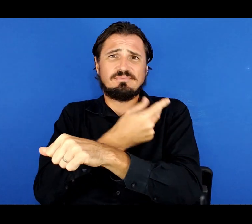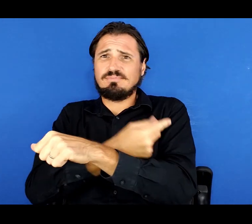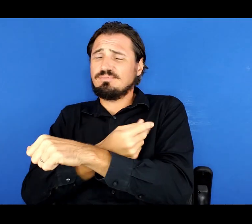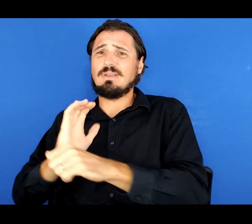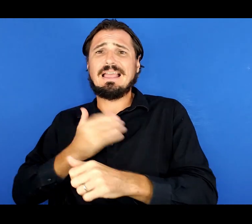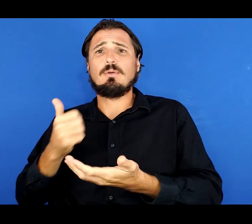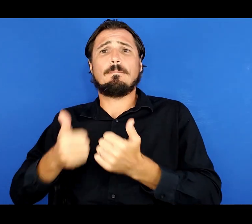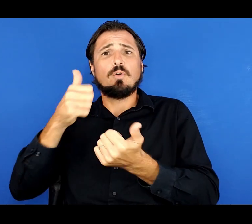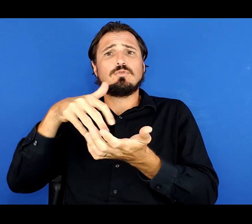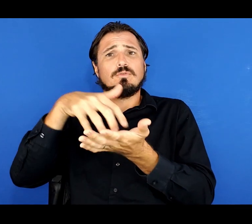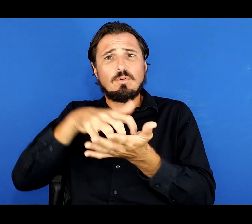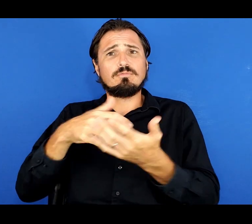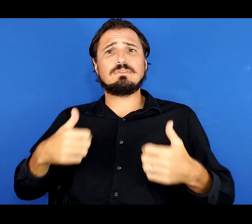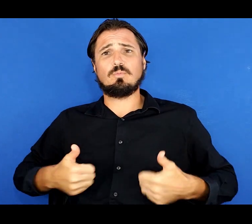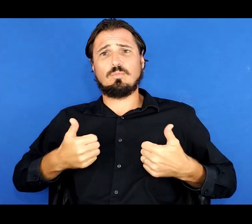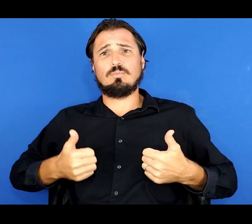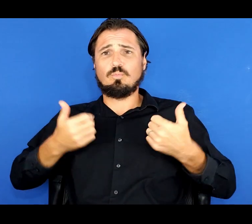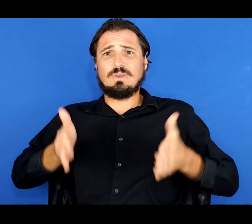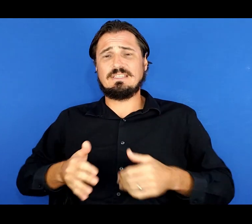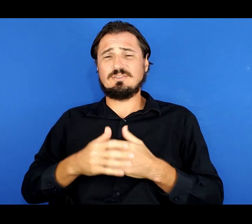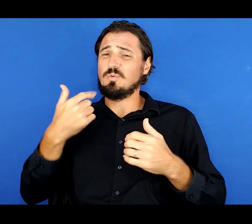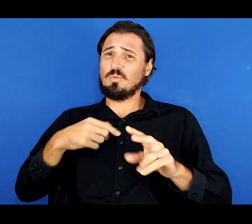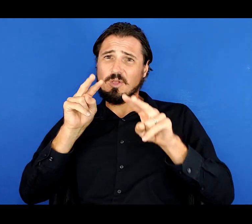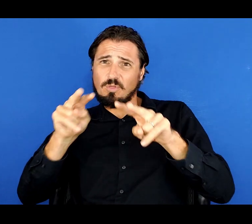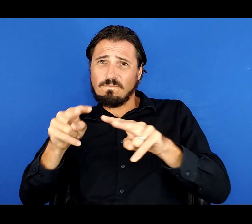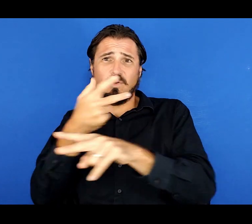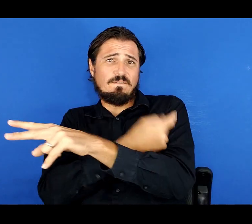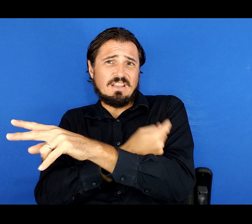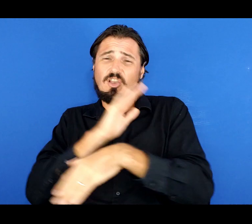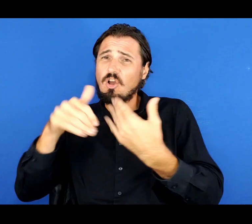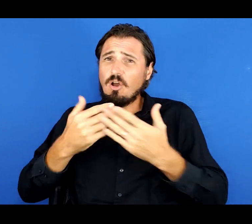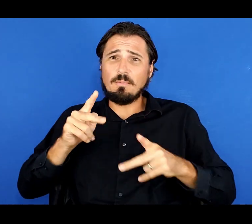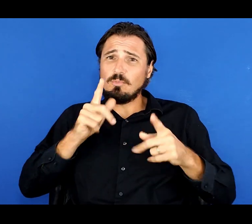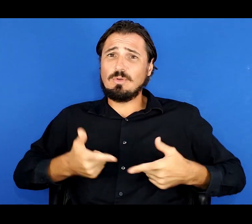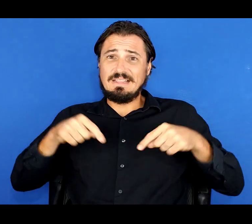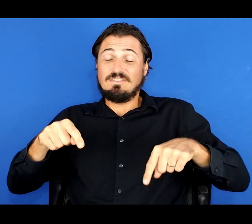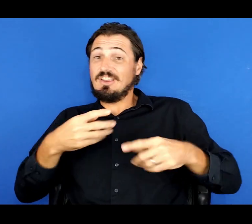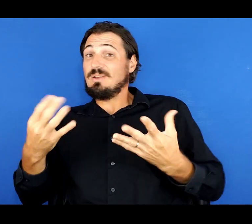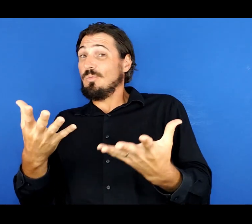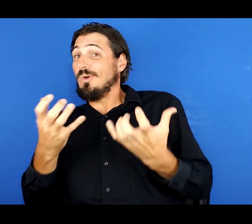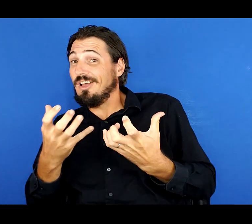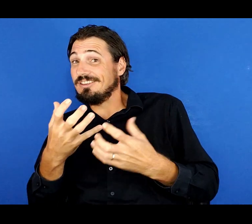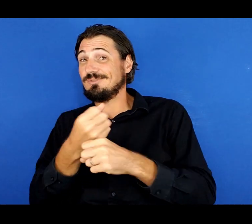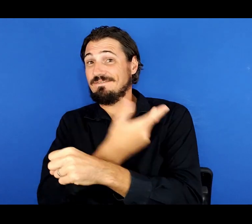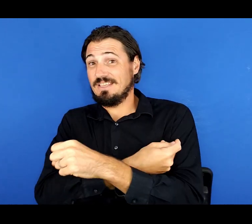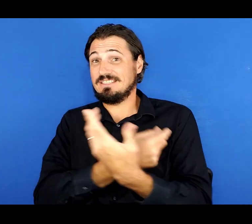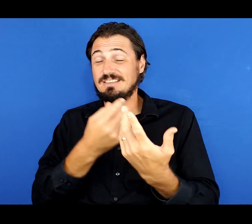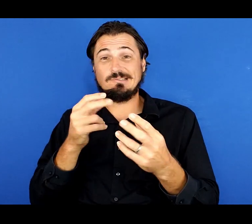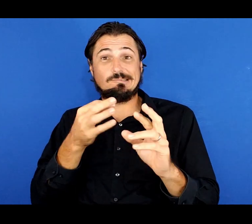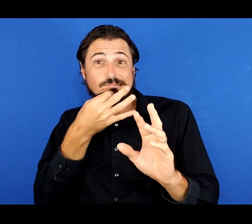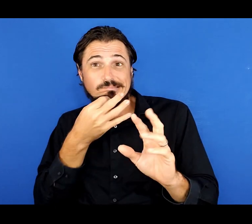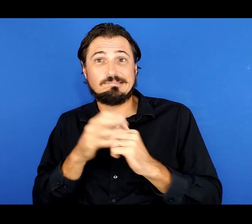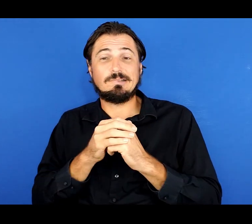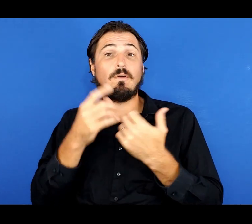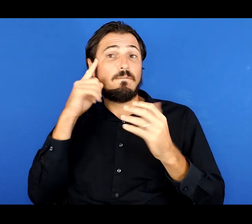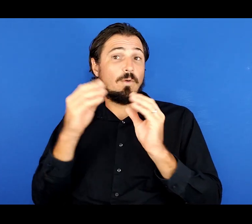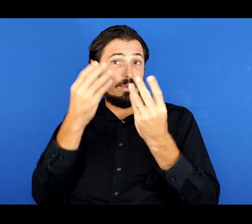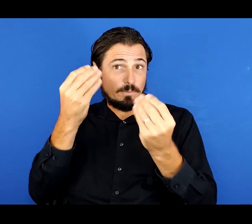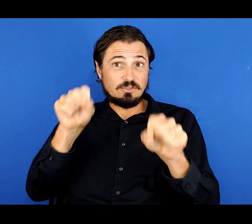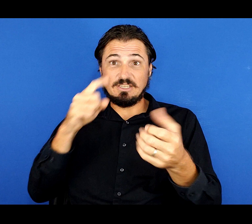vulnerable residents. We look forward to vaccinating every Kauai resident who wants to receive the vaccine as soon as we can. For additional information on Kauai’s vaccine rollout, please visit